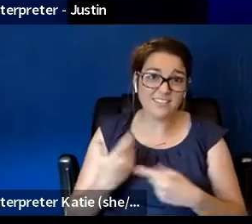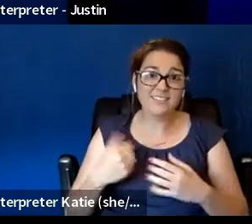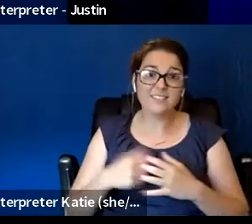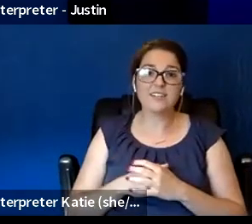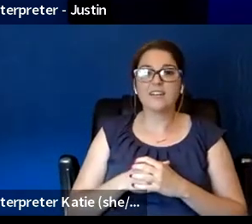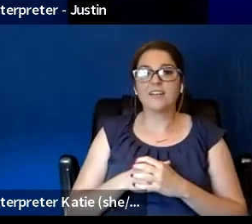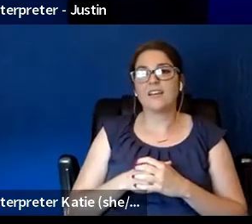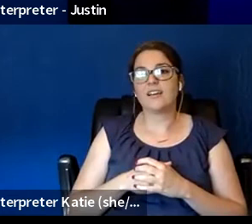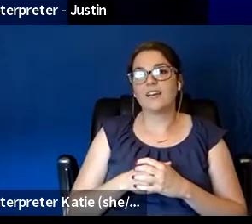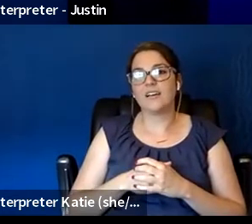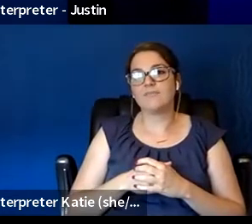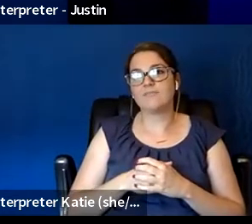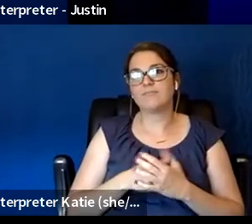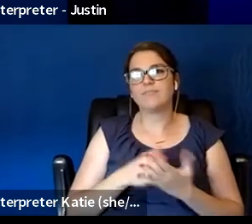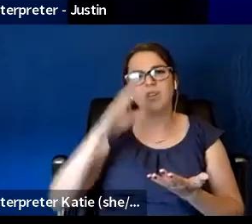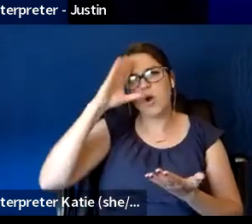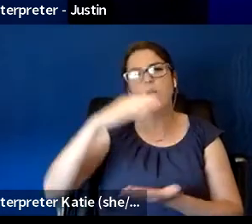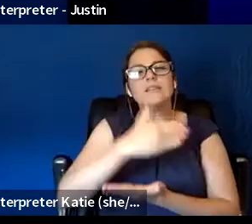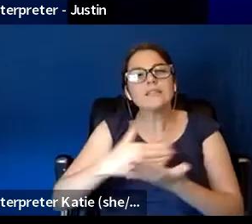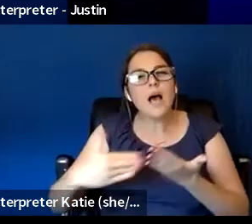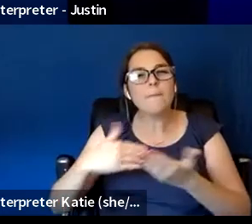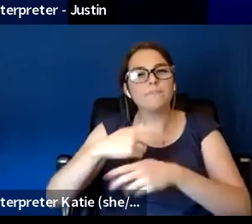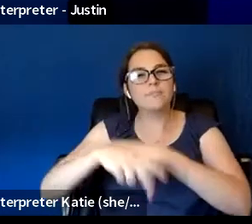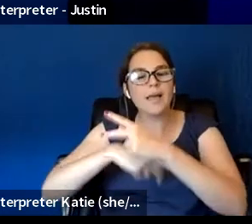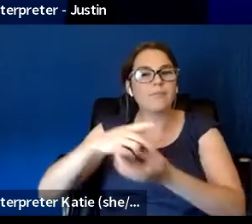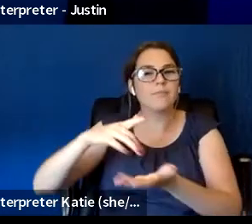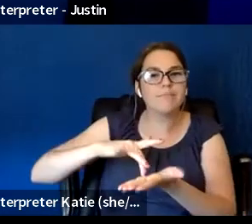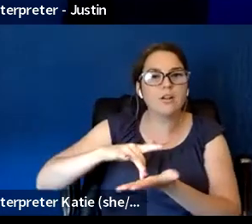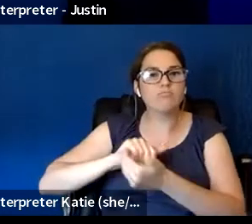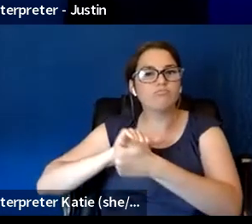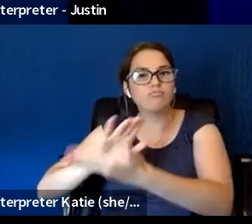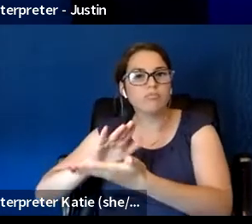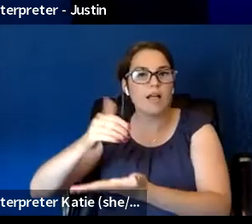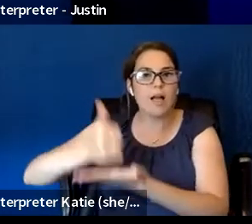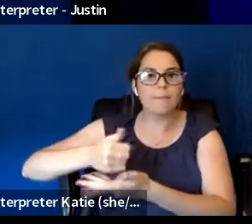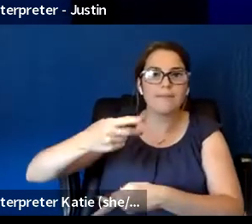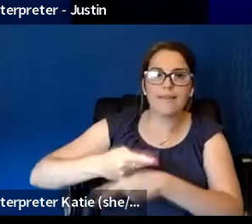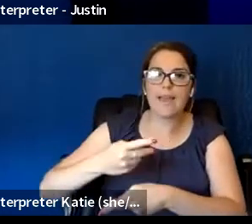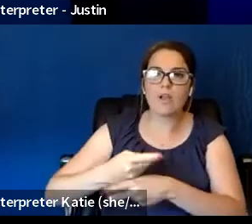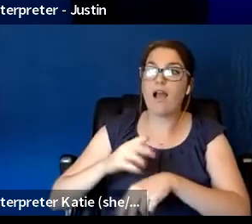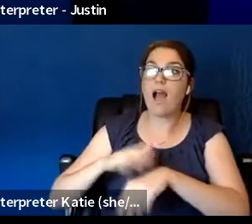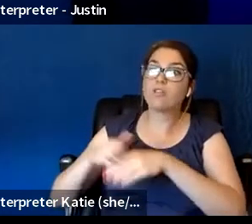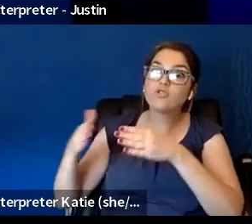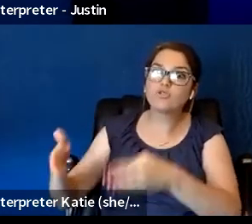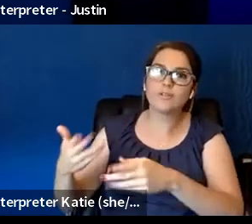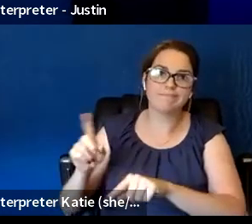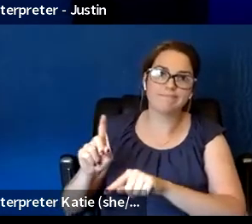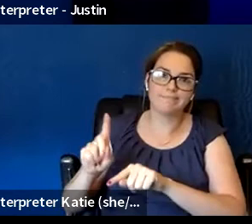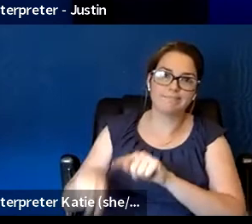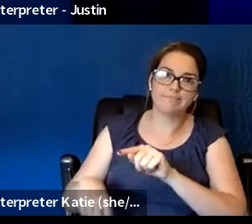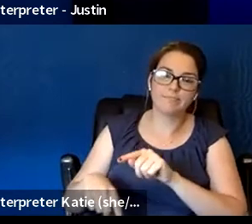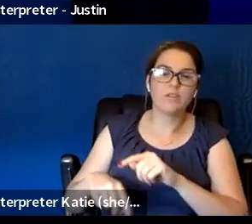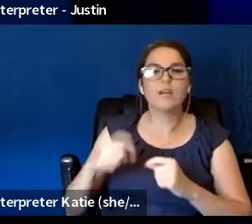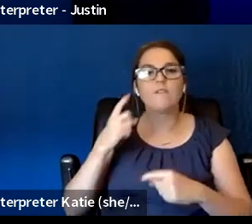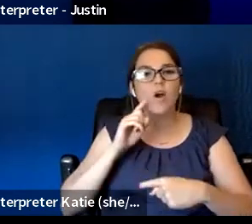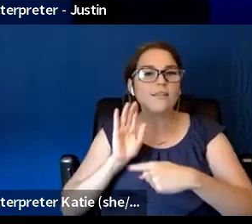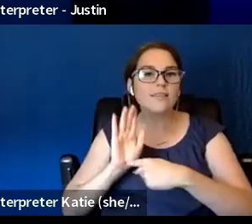really can't be done on the street, we're not gonna do a like incision and drainage of an abscess on the street,